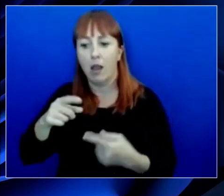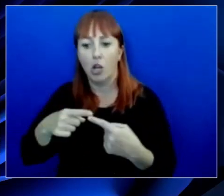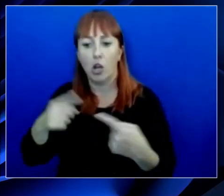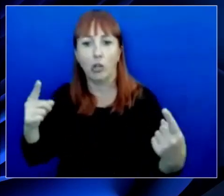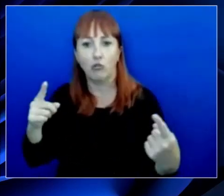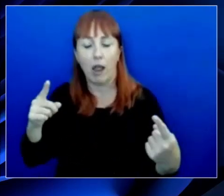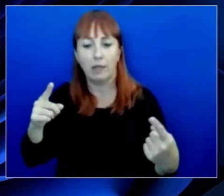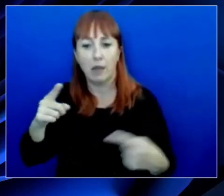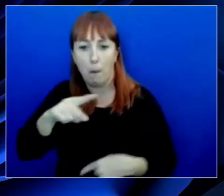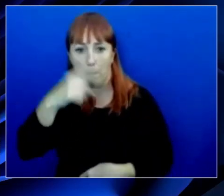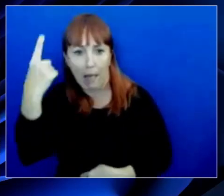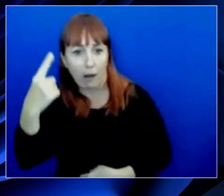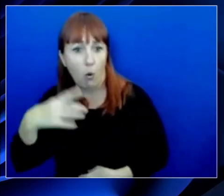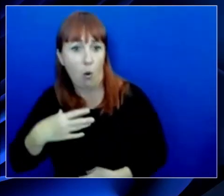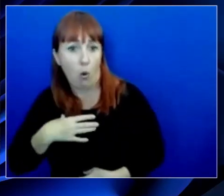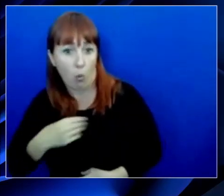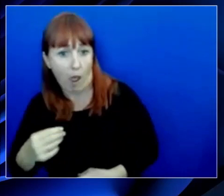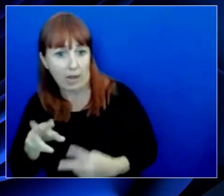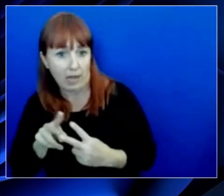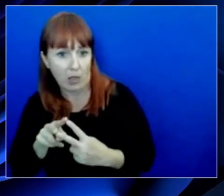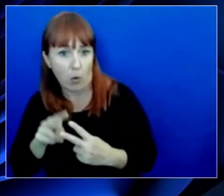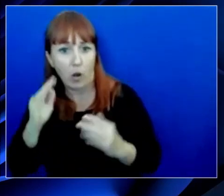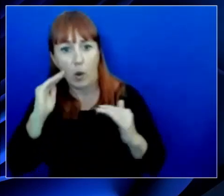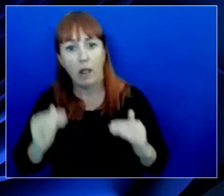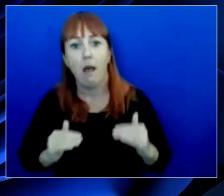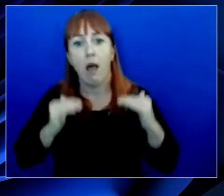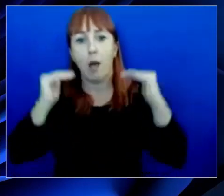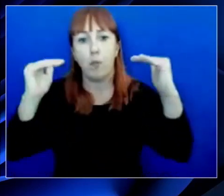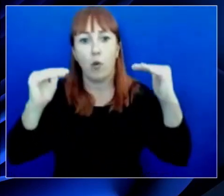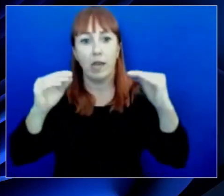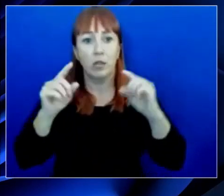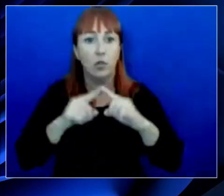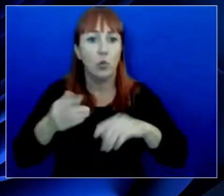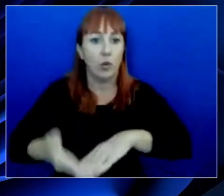you will be upgraded to the improved experience,